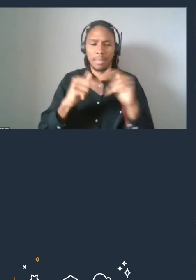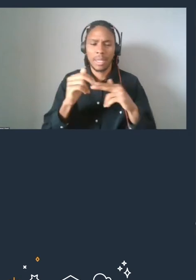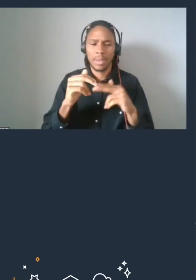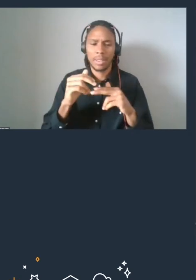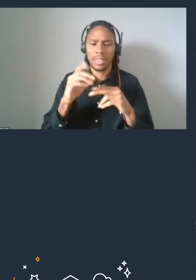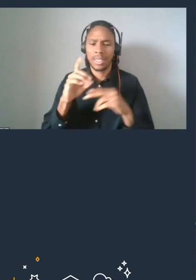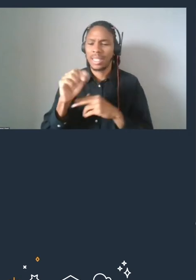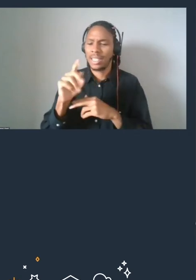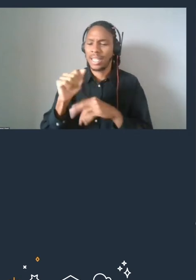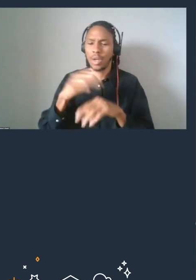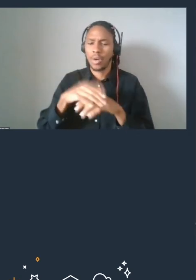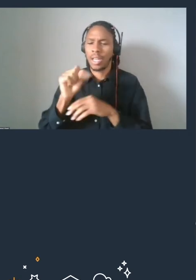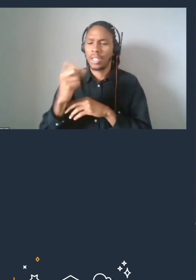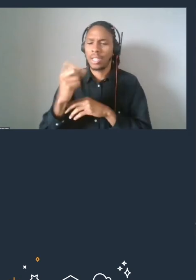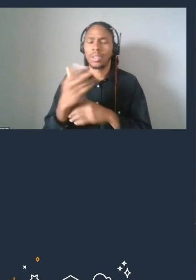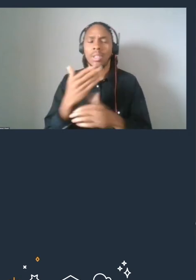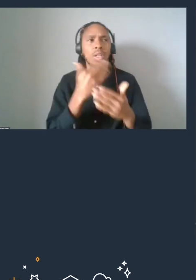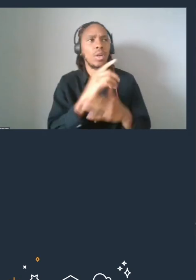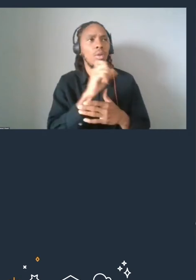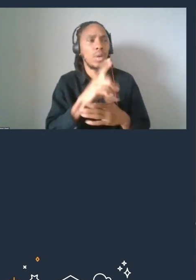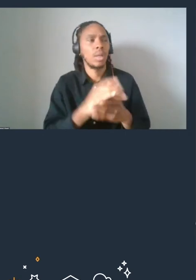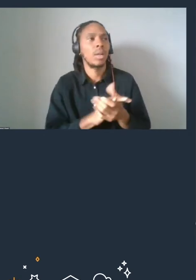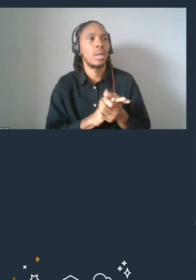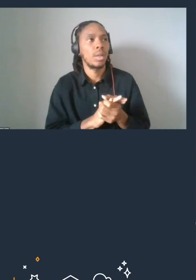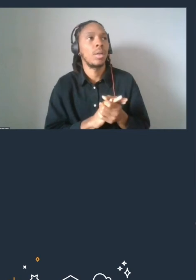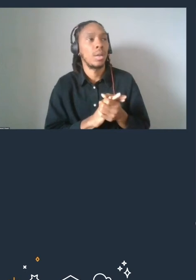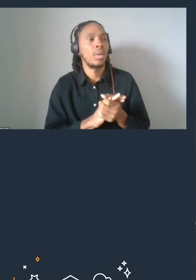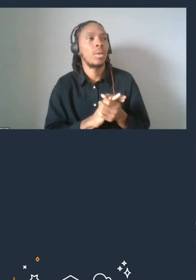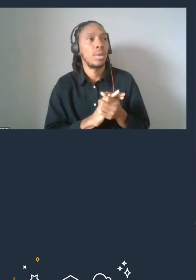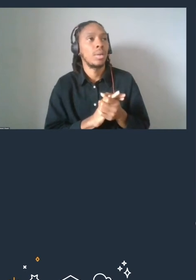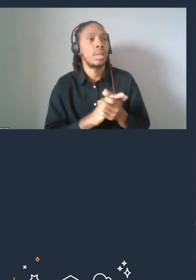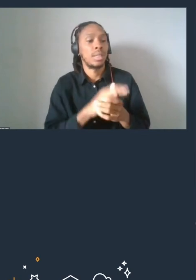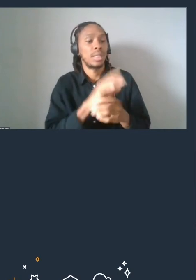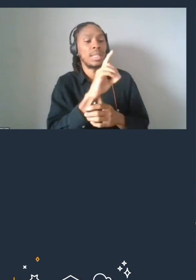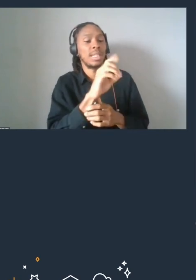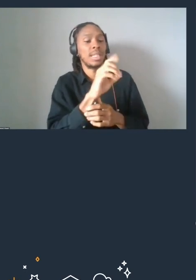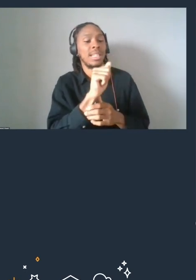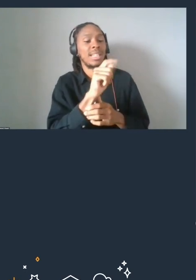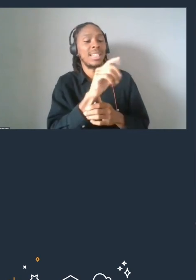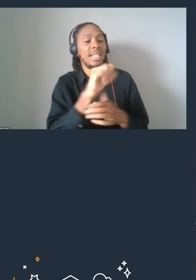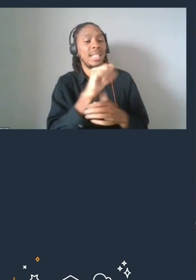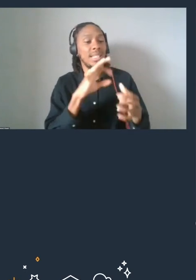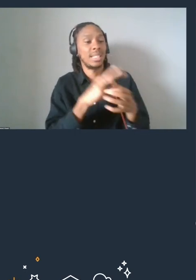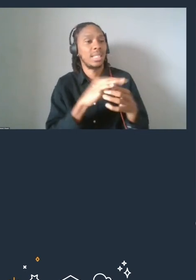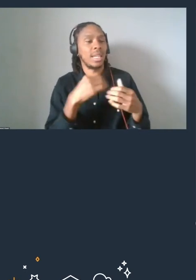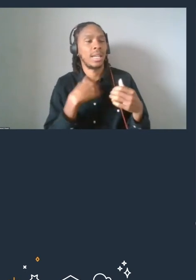Yeah, it's a great question. So, DataSync actually has a number of options available,